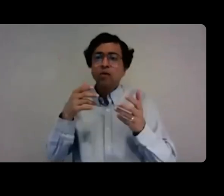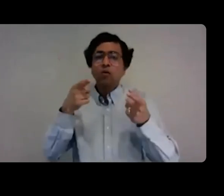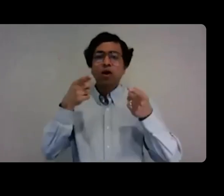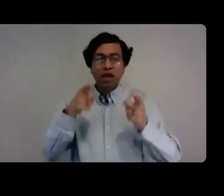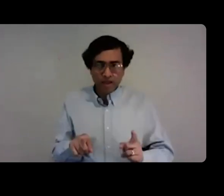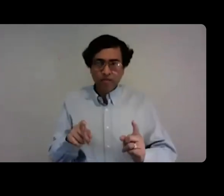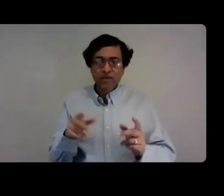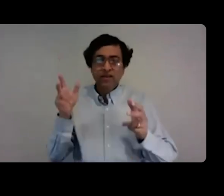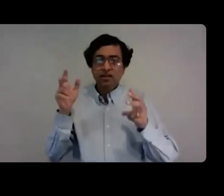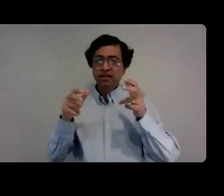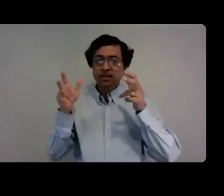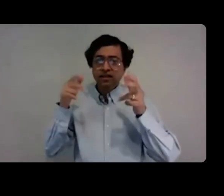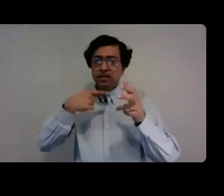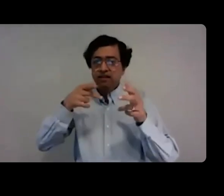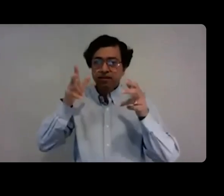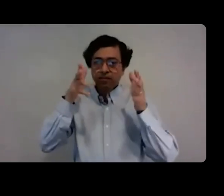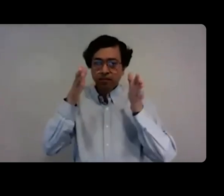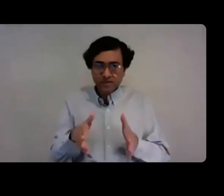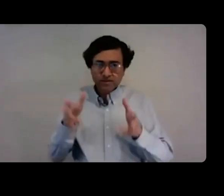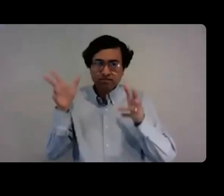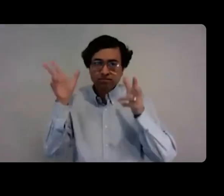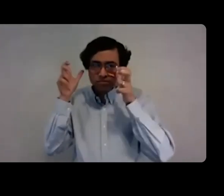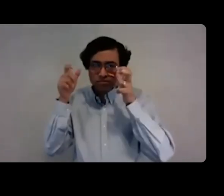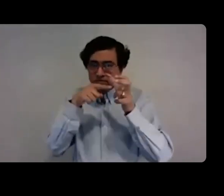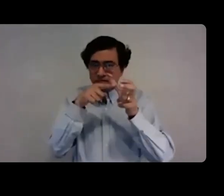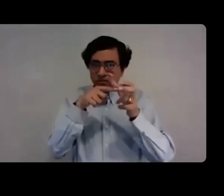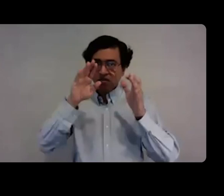So the hearing student is looking at the presenter